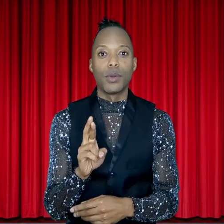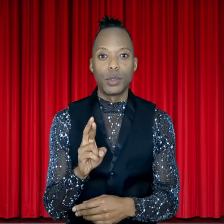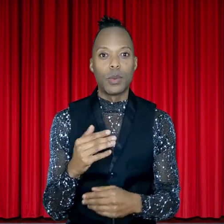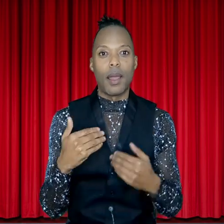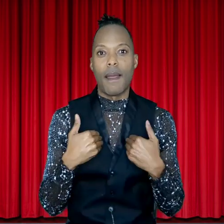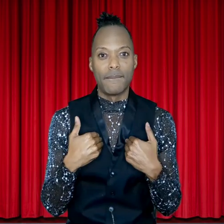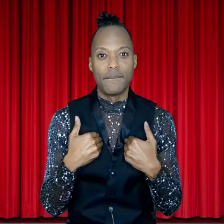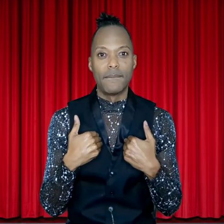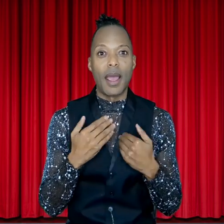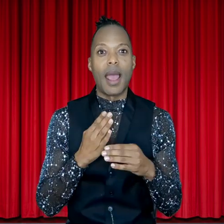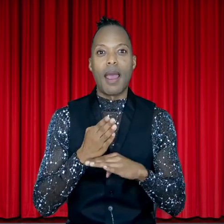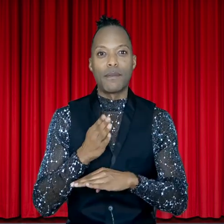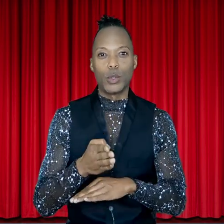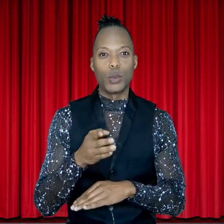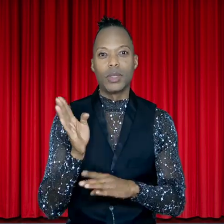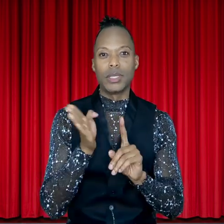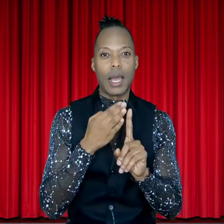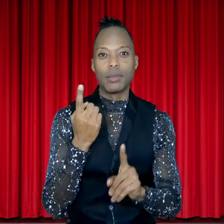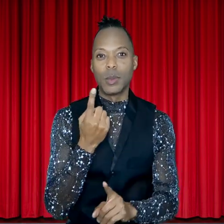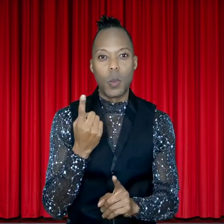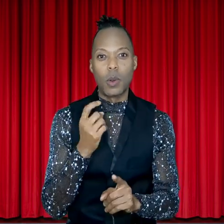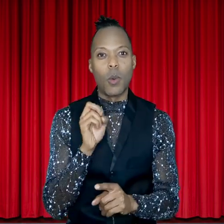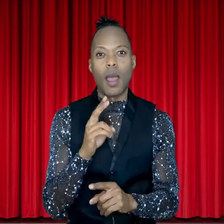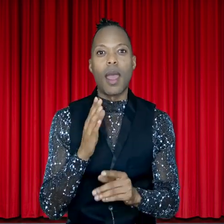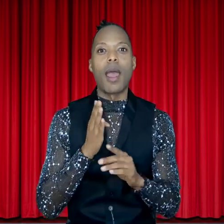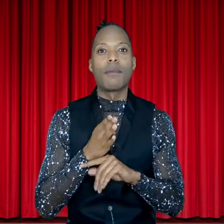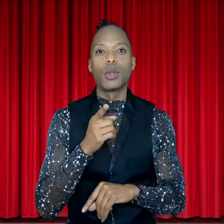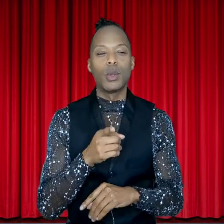after you said something bad to someone, or being hurtful.